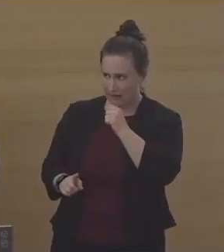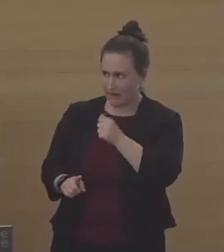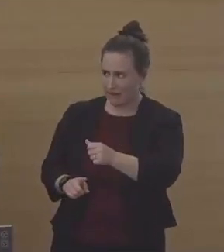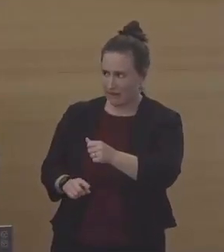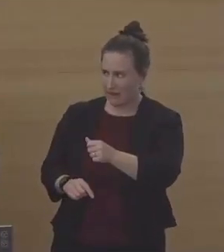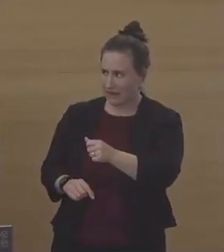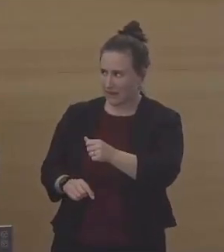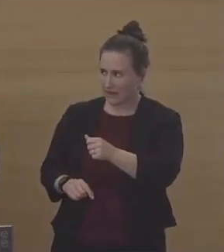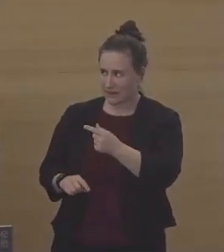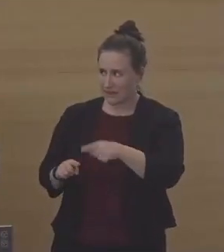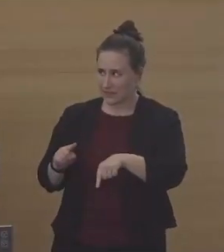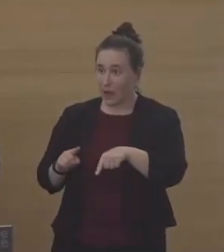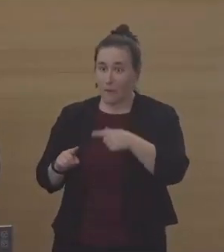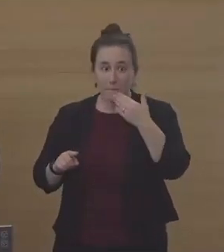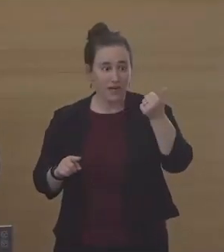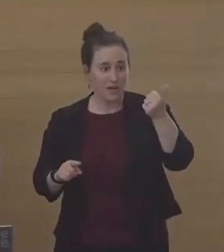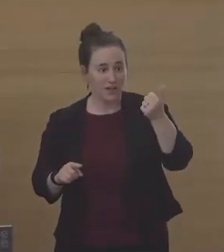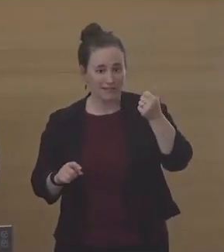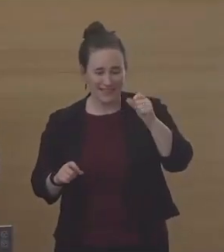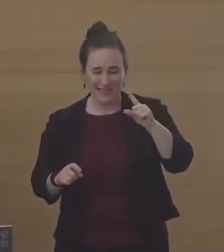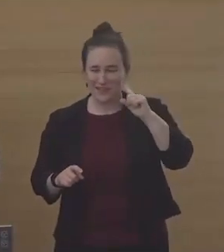Is this working now?